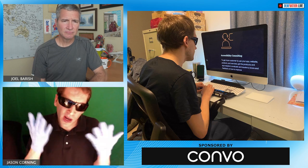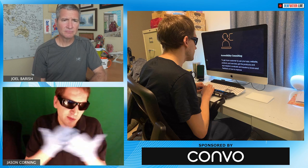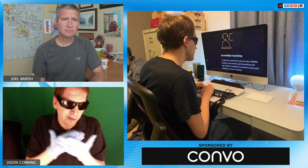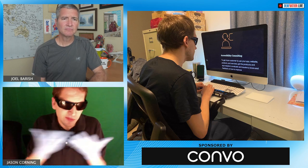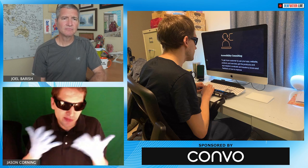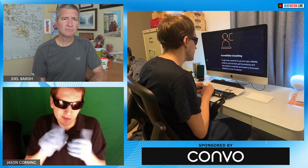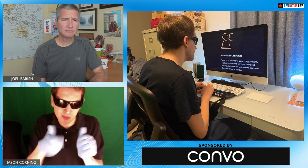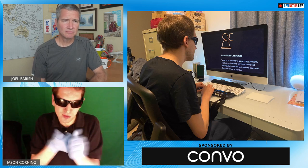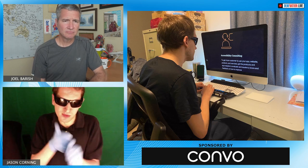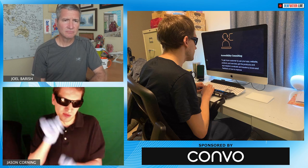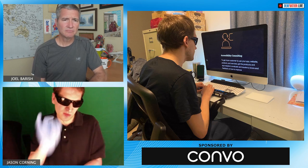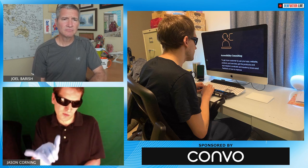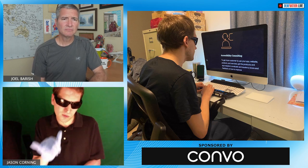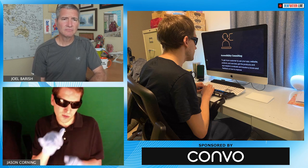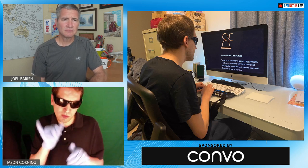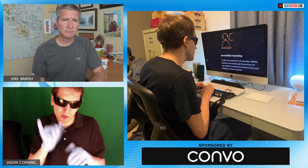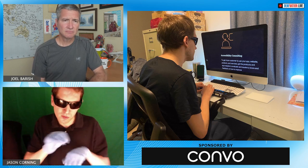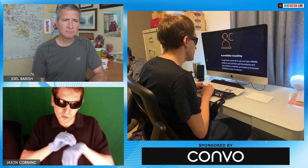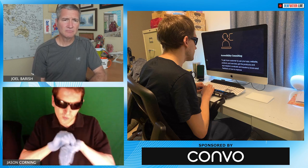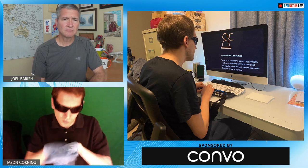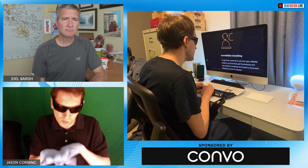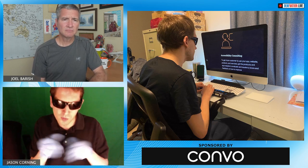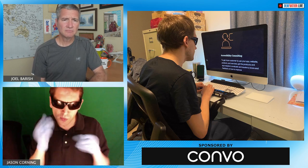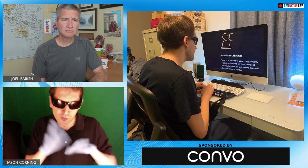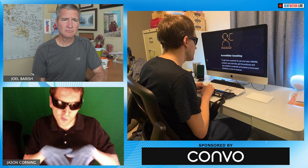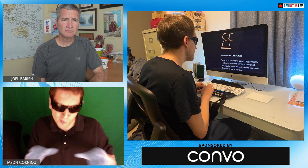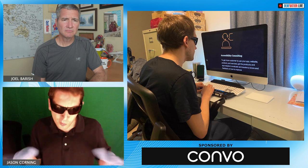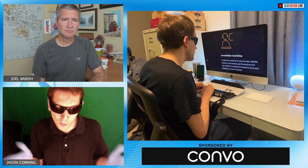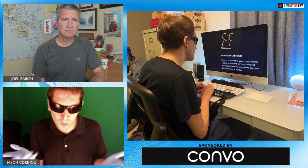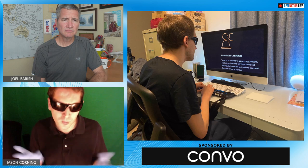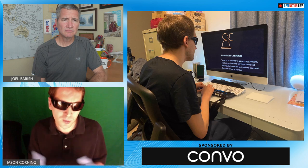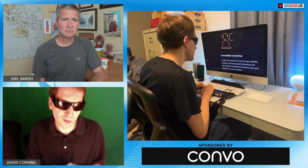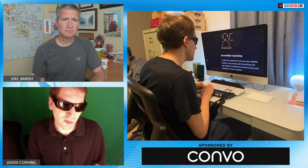There is many thing behind this behavior that affect children.